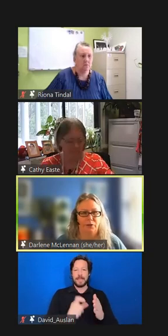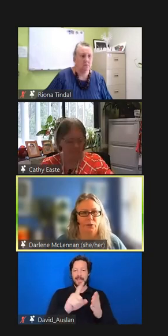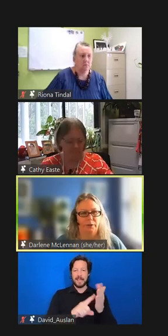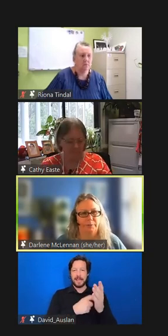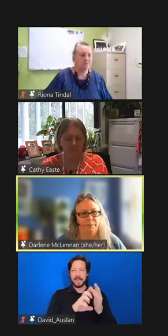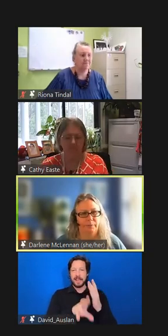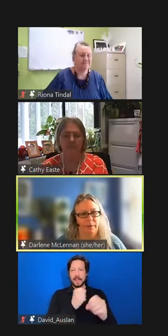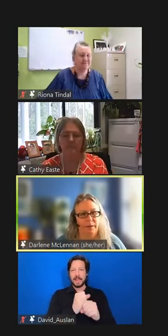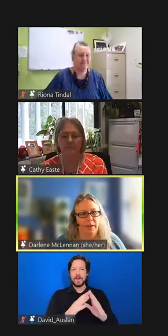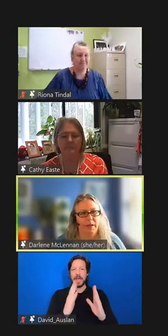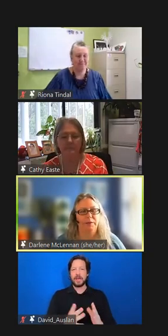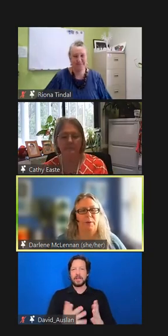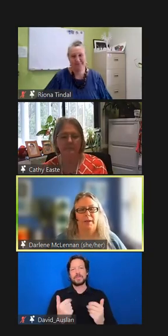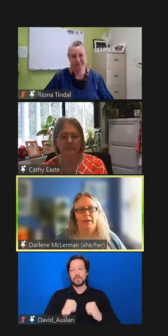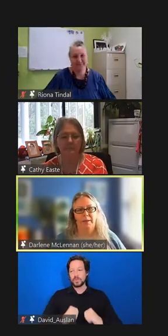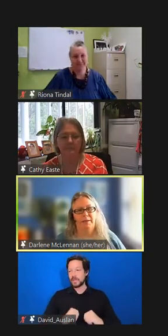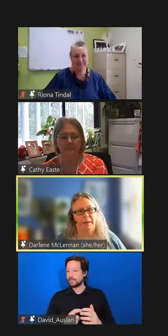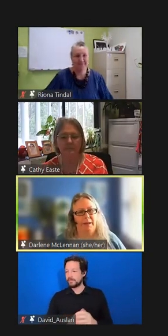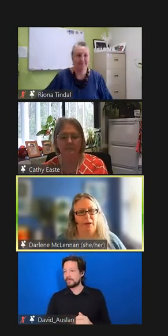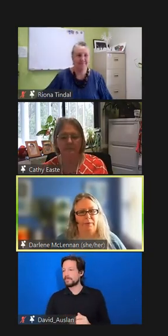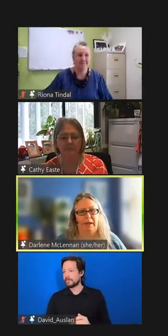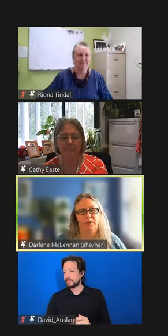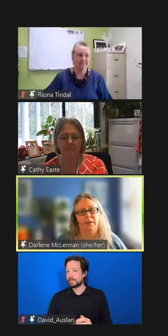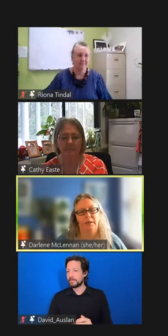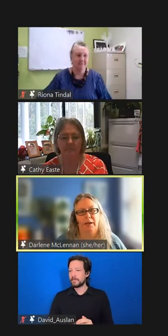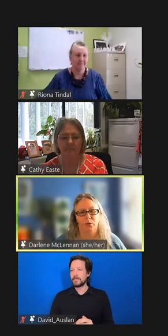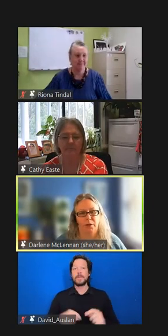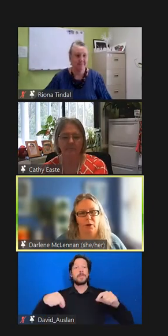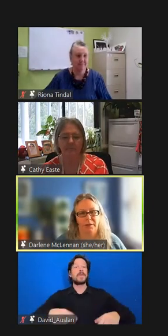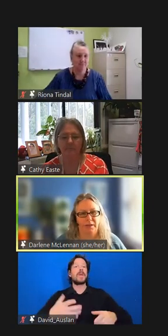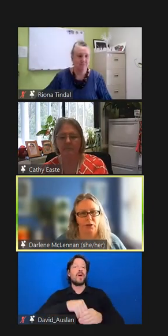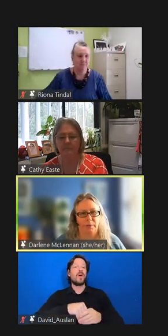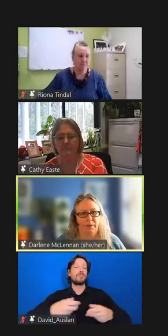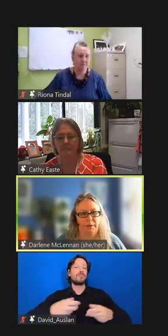for short. This webinar is being live captioned and also Auslan interpreted.